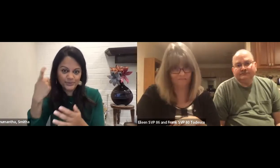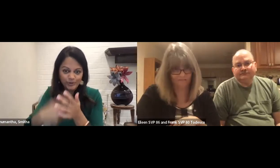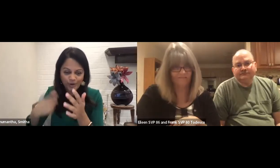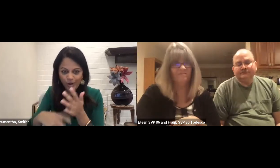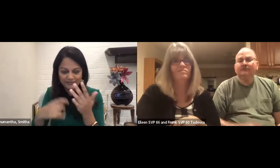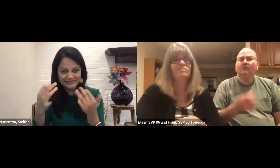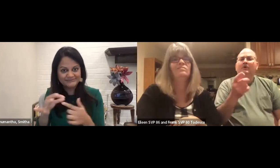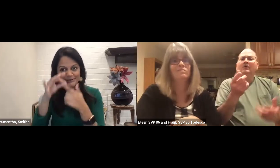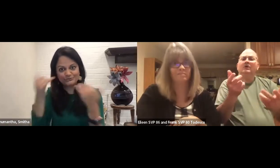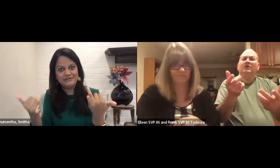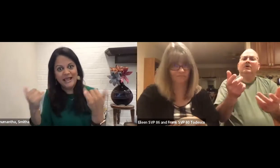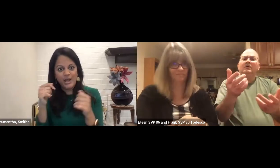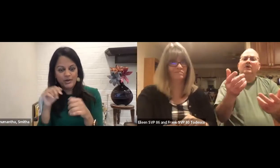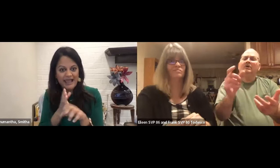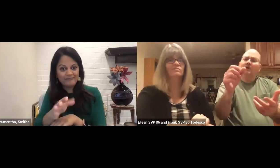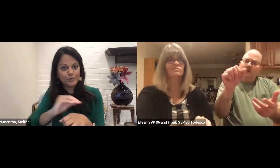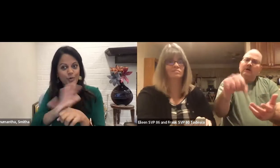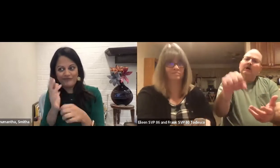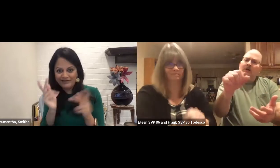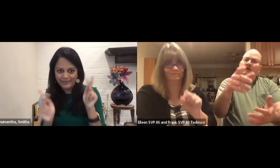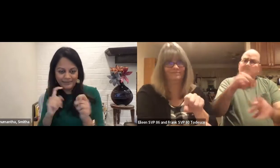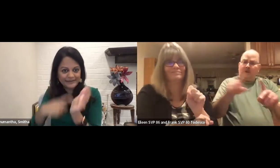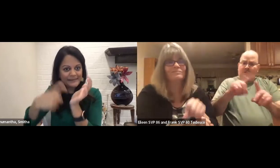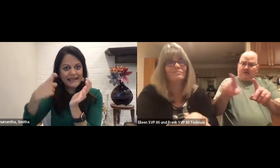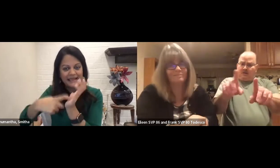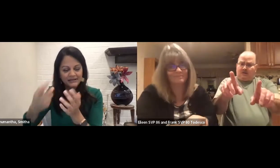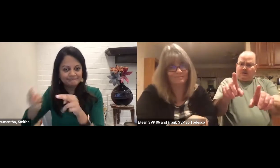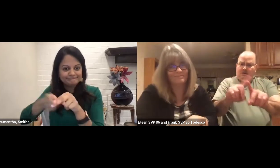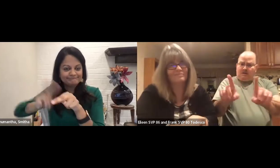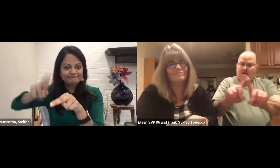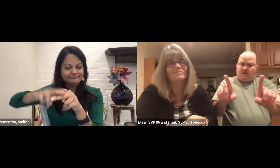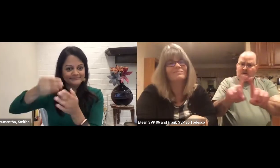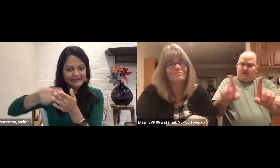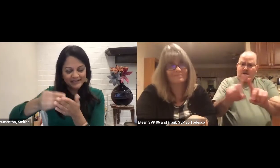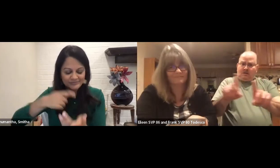and it's not easy to find someone for reasonable cost, especially due to COVID and everything else.